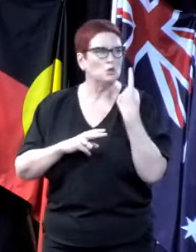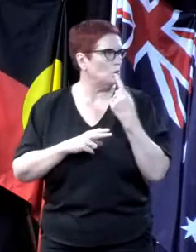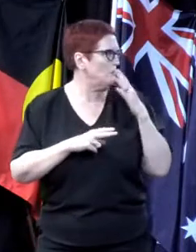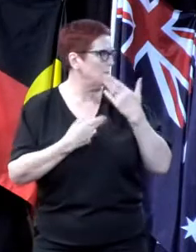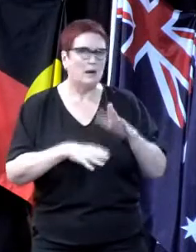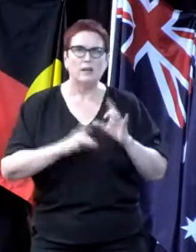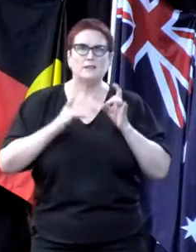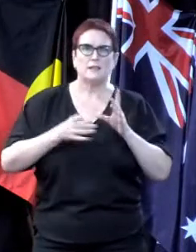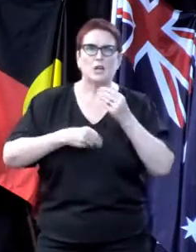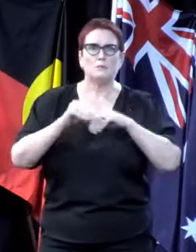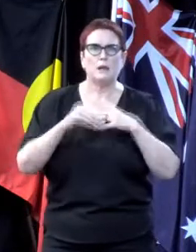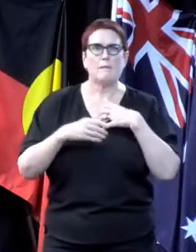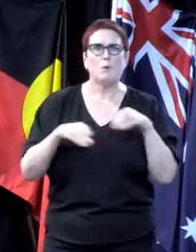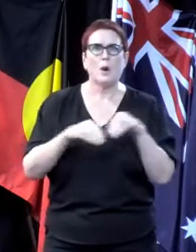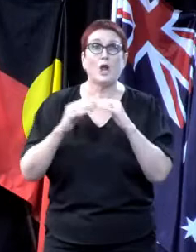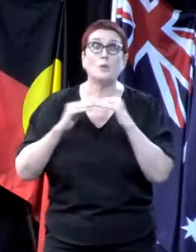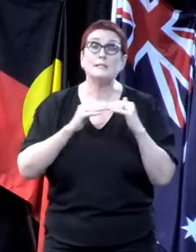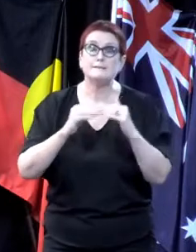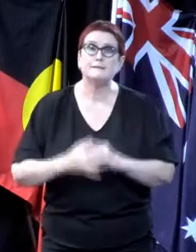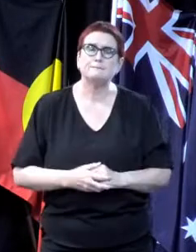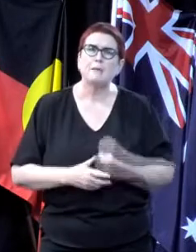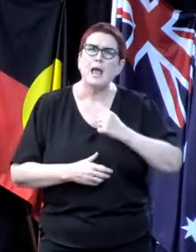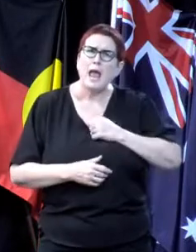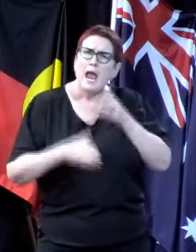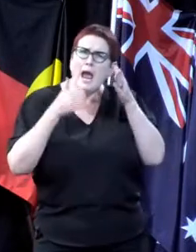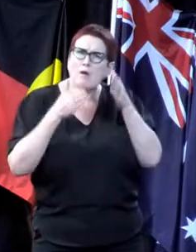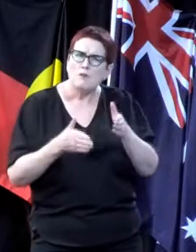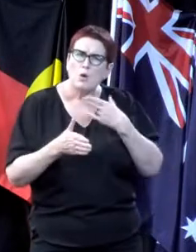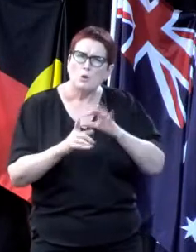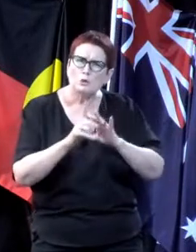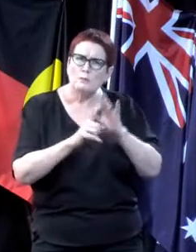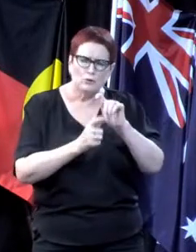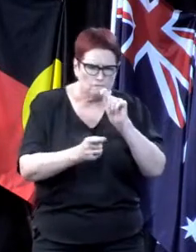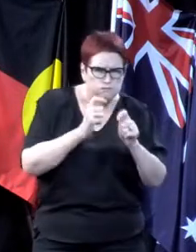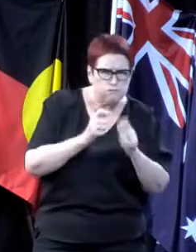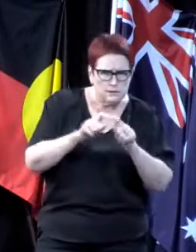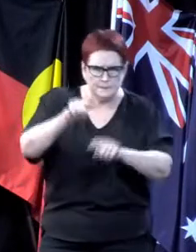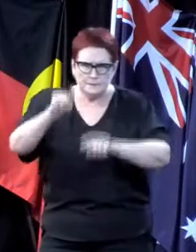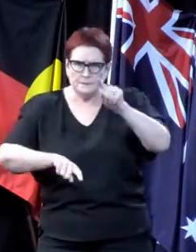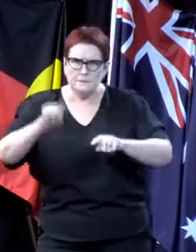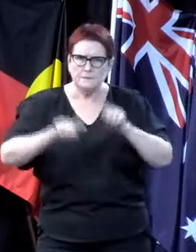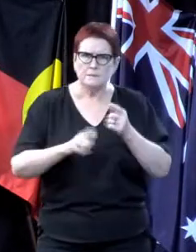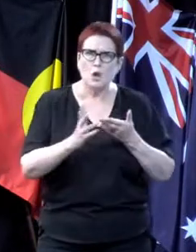The focus for Bowen State High School was to enhance differentiation in inclusive practice in the school through co-teaching